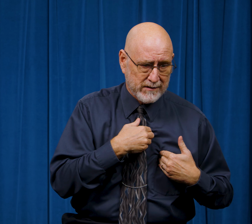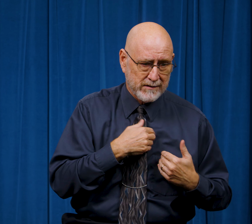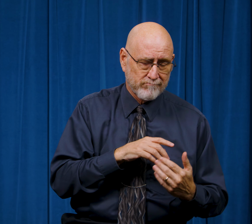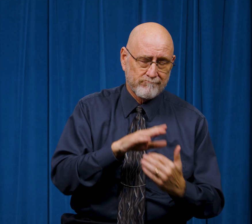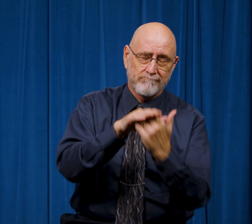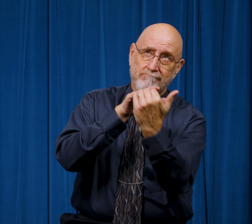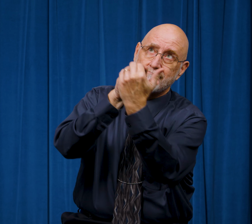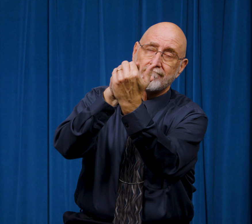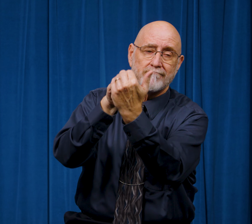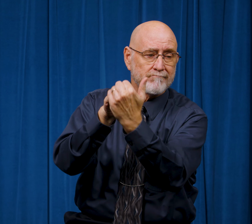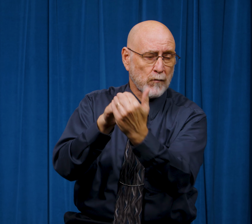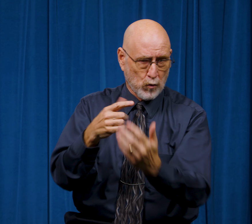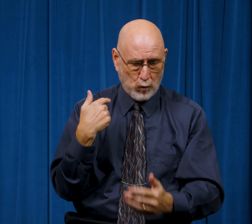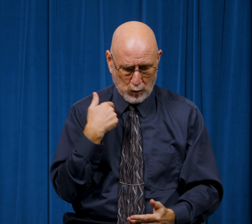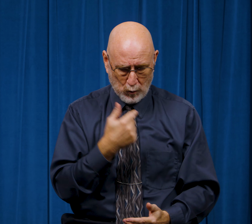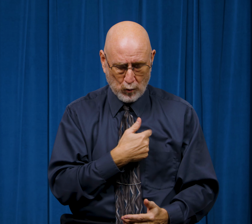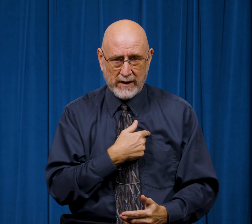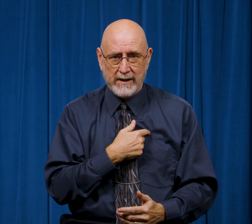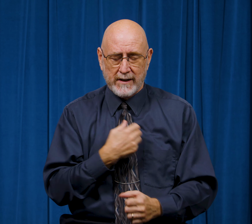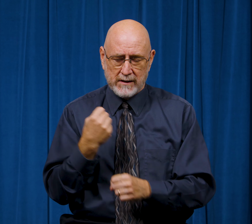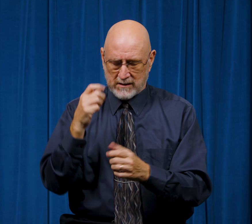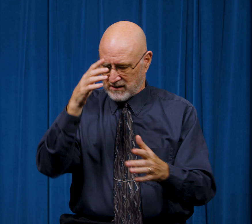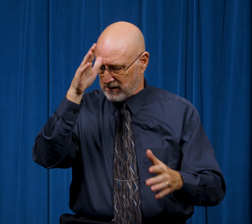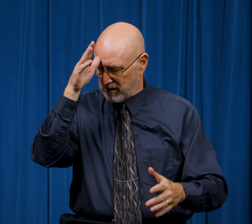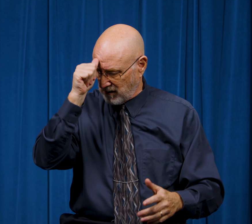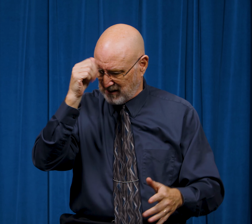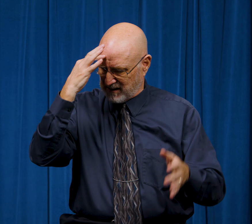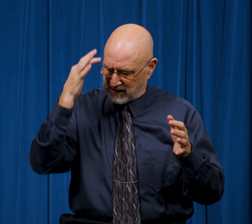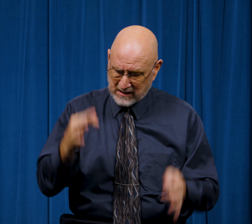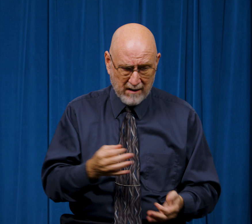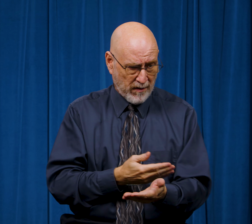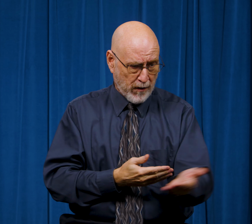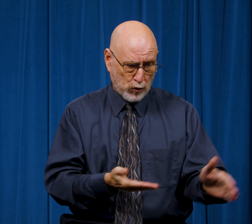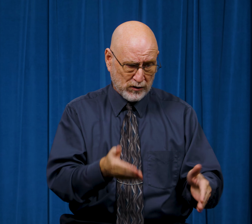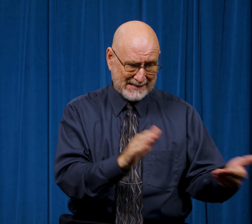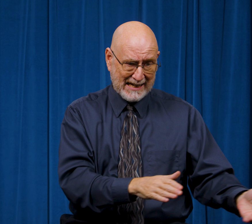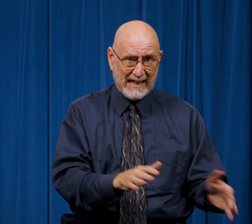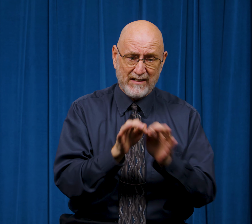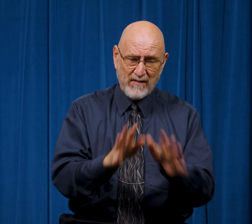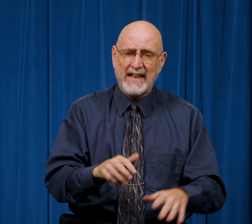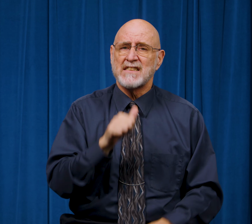that we here highly resolve that these dead shall not have died in vain ~